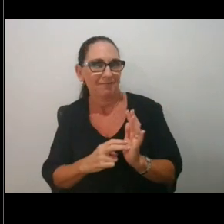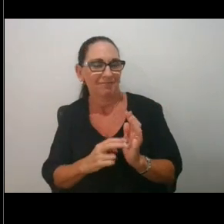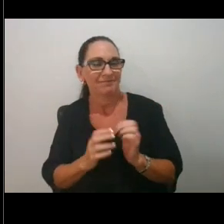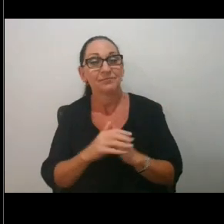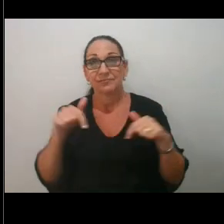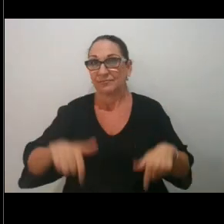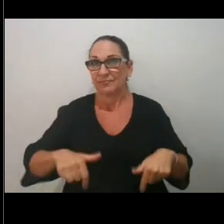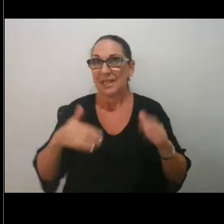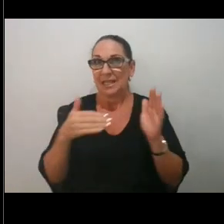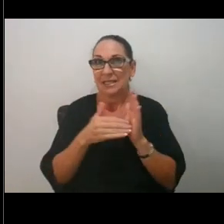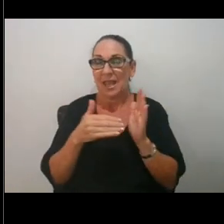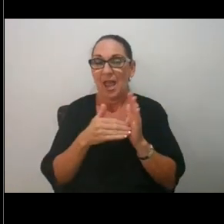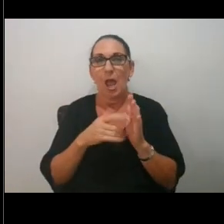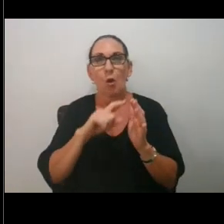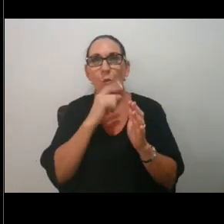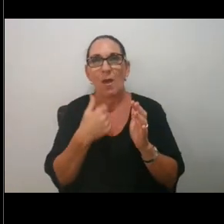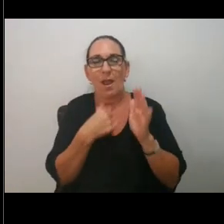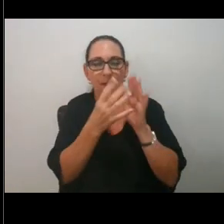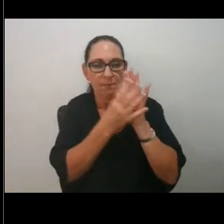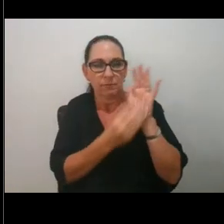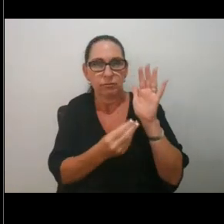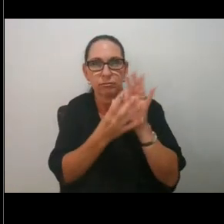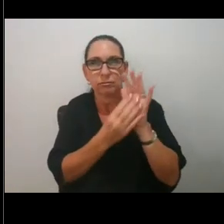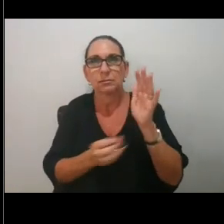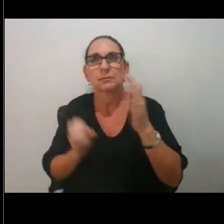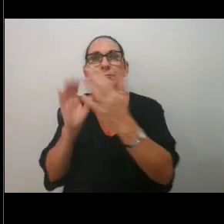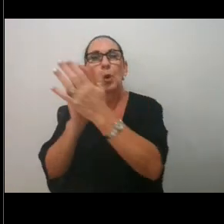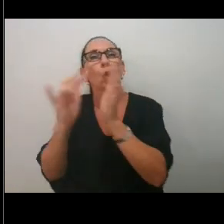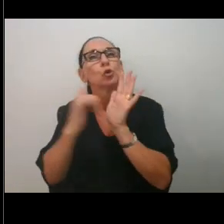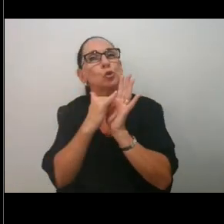will be captioned and uploaded to our YouTube channel so you're welcome to rewatch that then